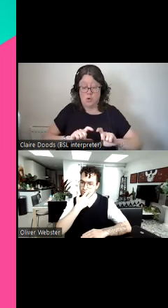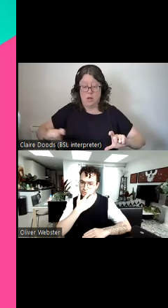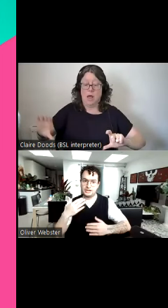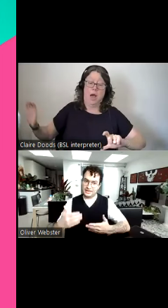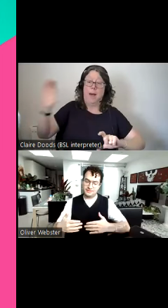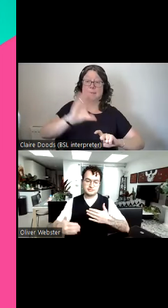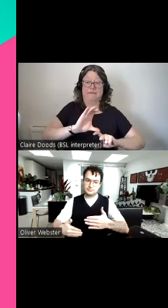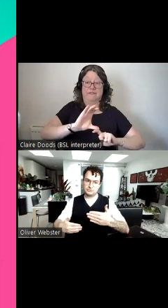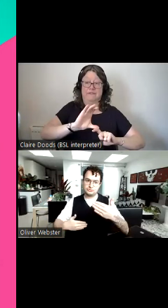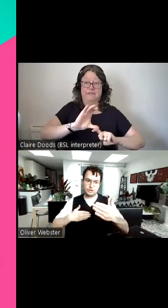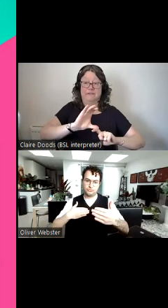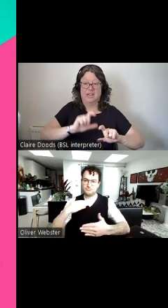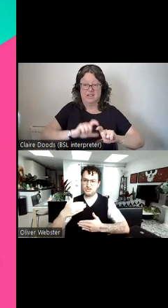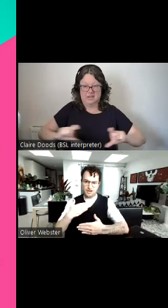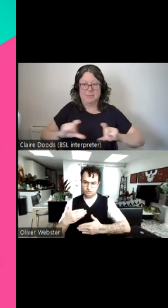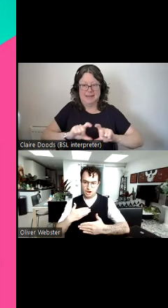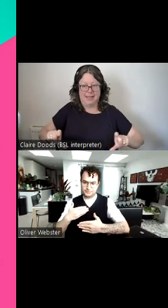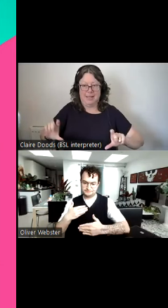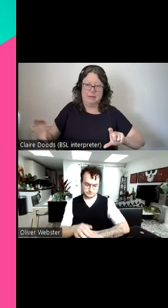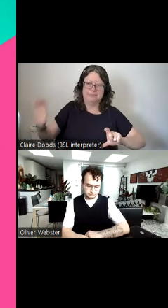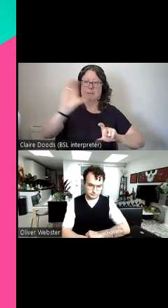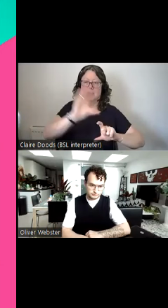so that again, the subtitles don't cover up.